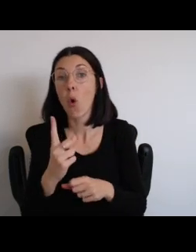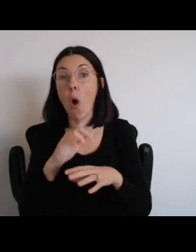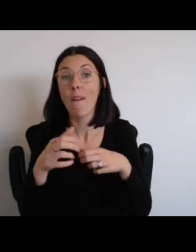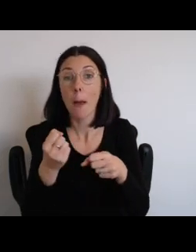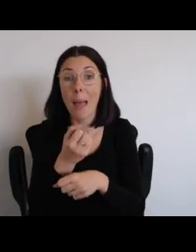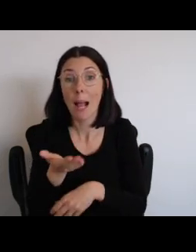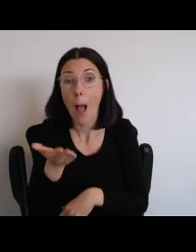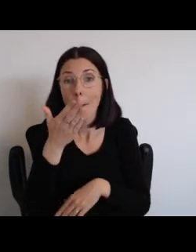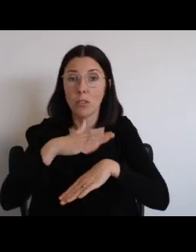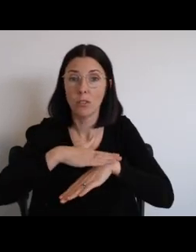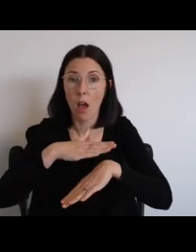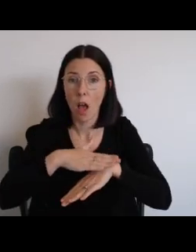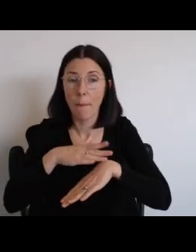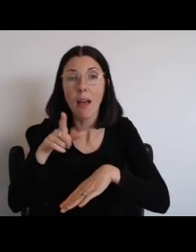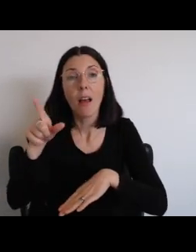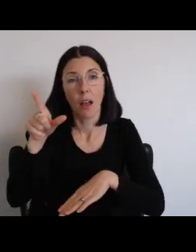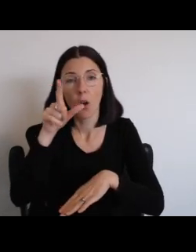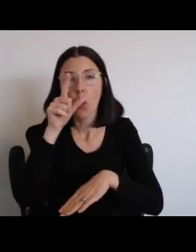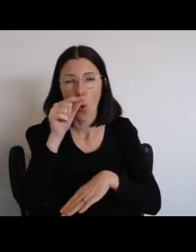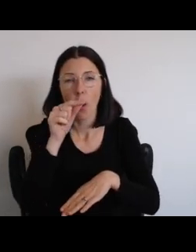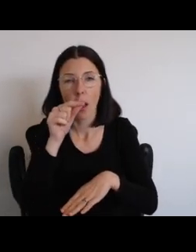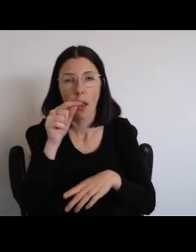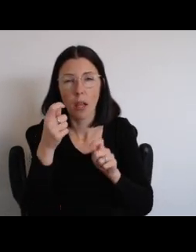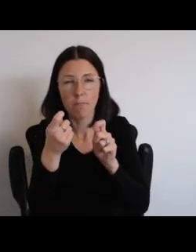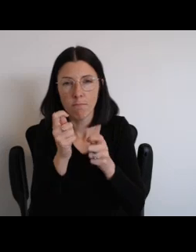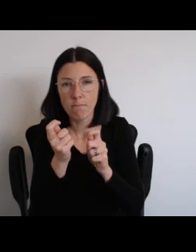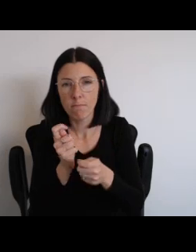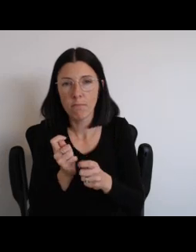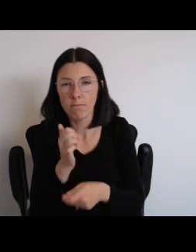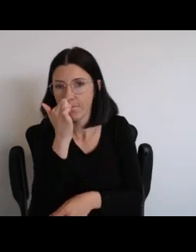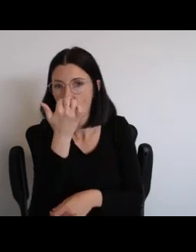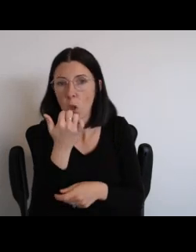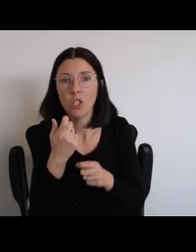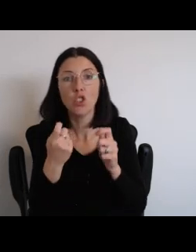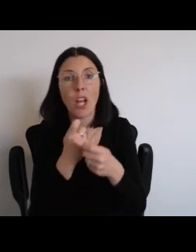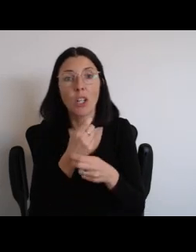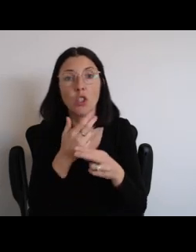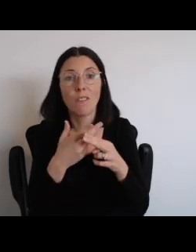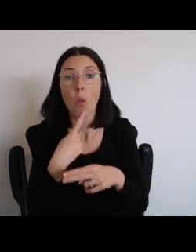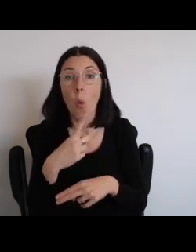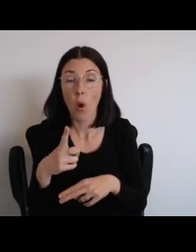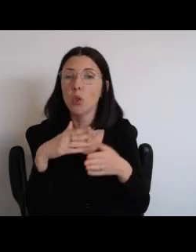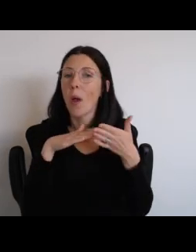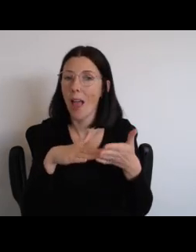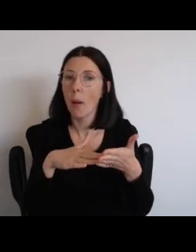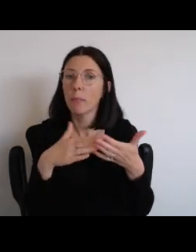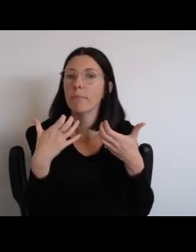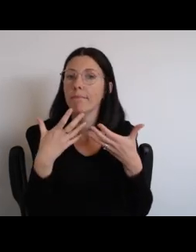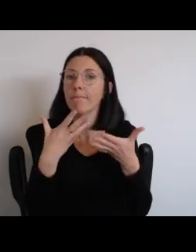small changes to the orders so that they work better so that these sorts of um issues are